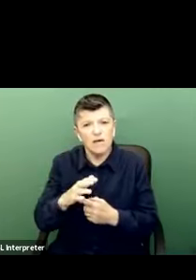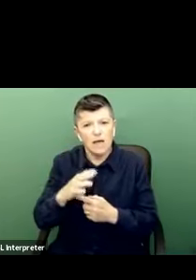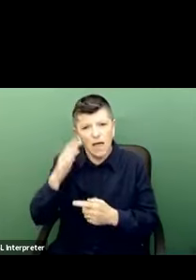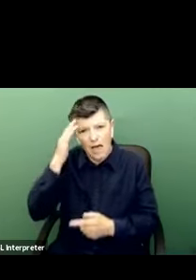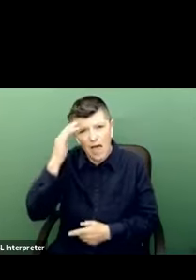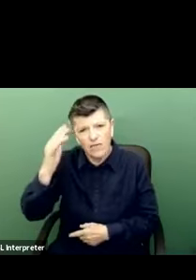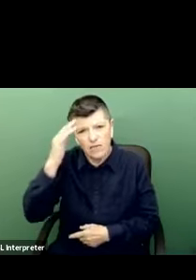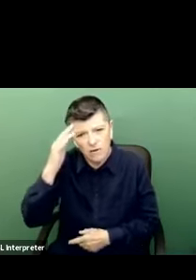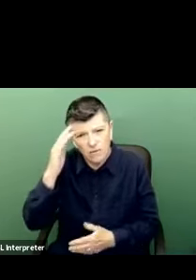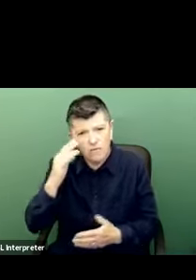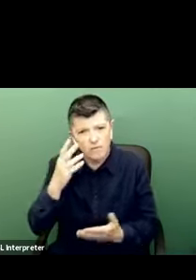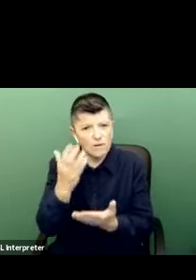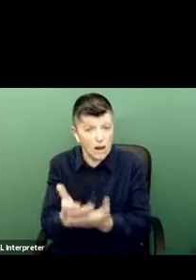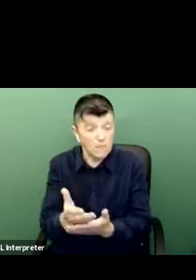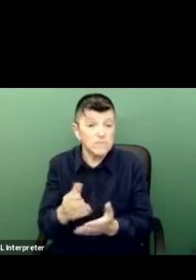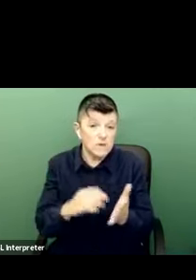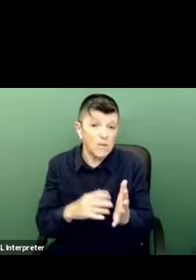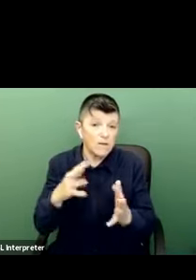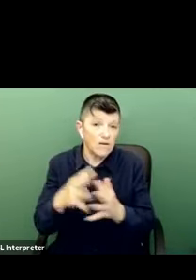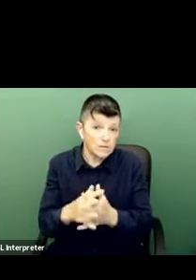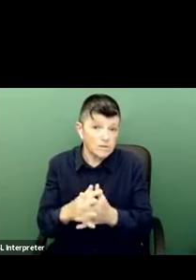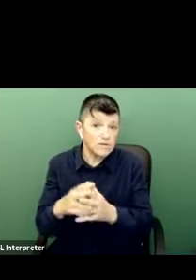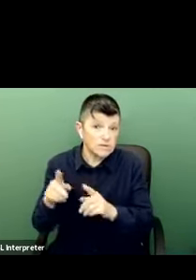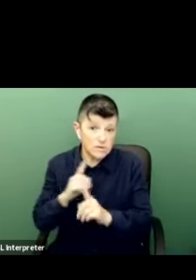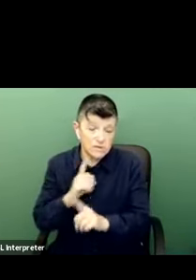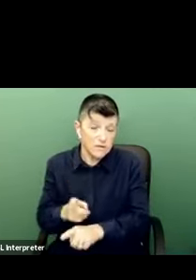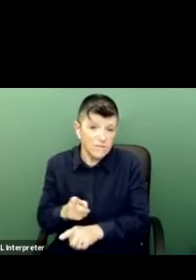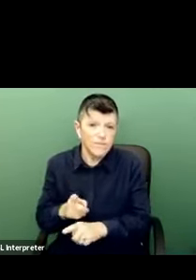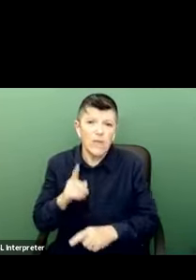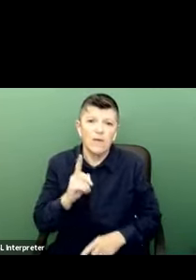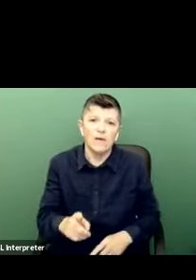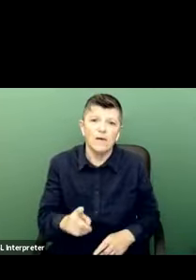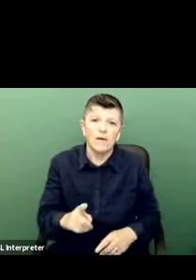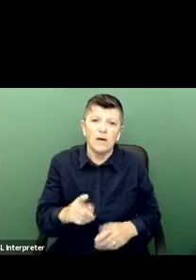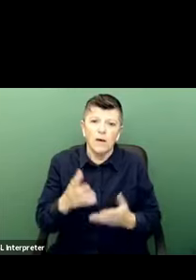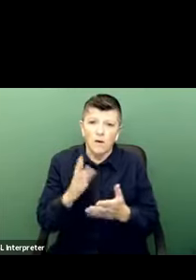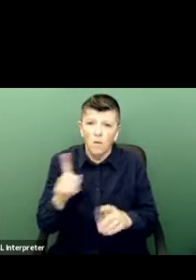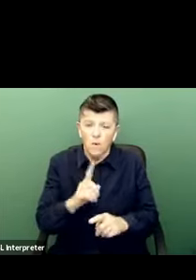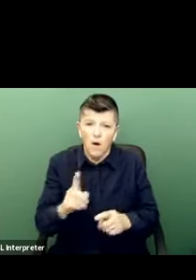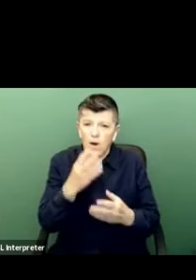stilts means I take it some kind of a artificially elevated